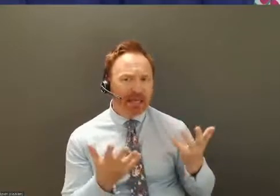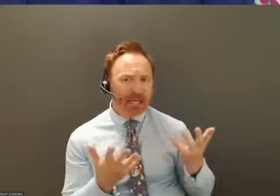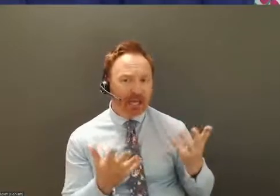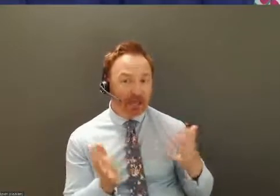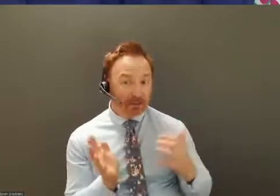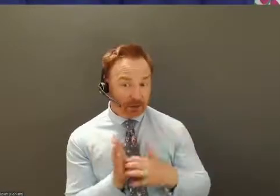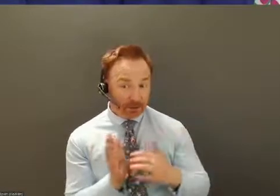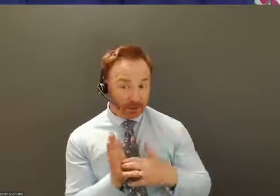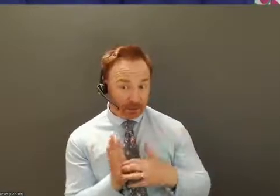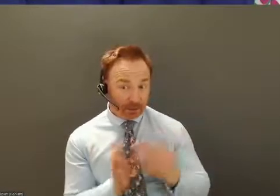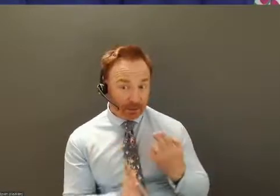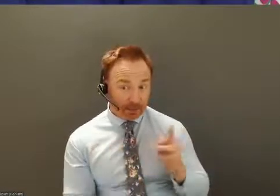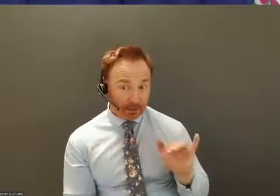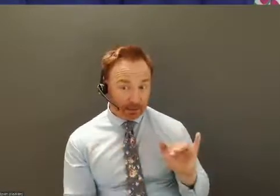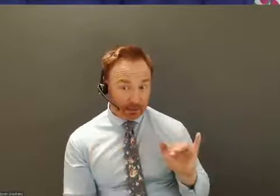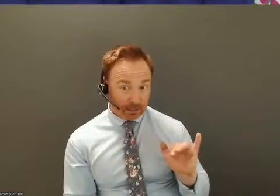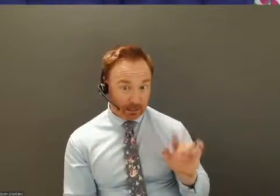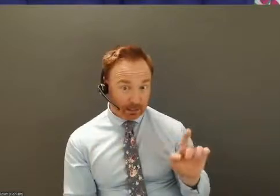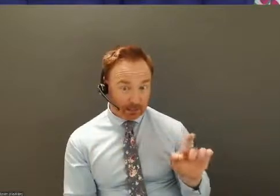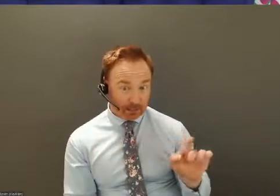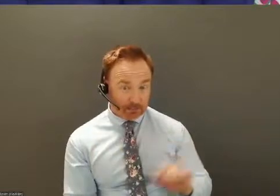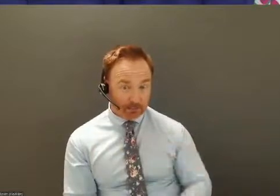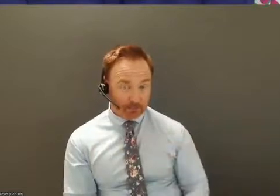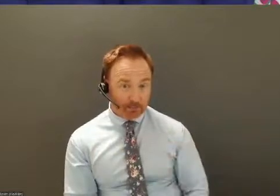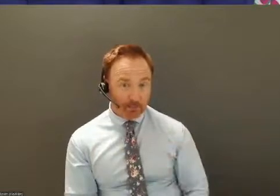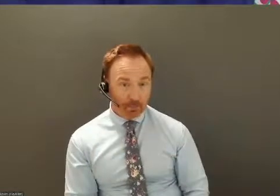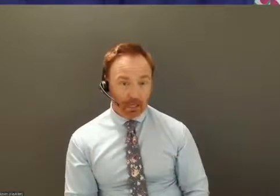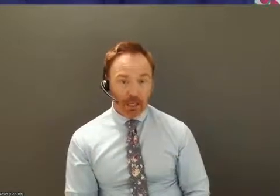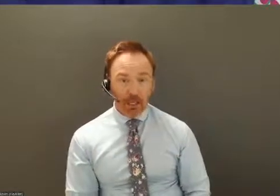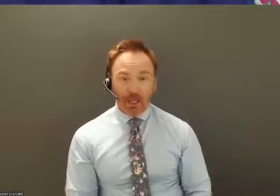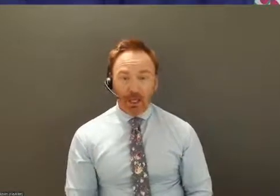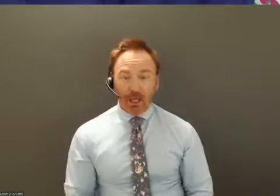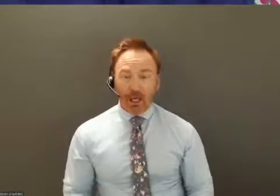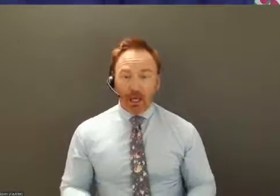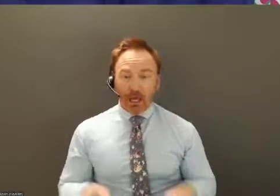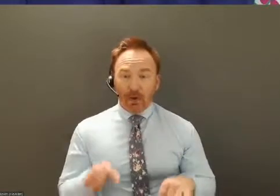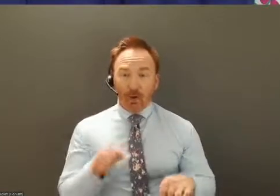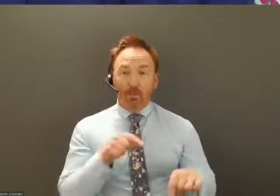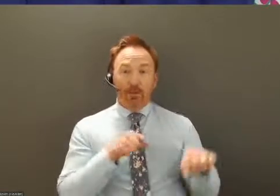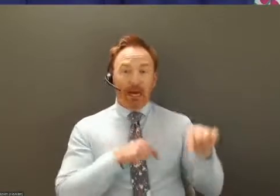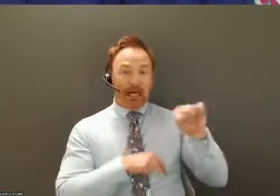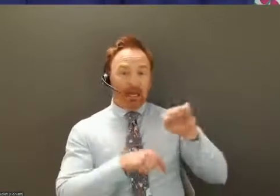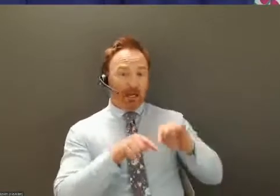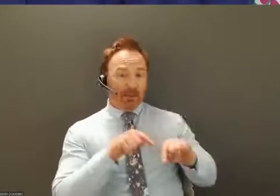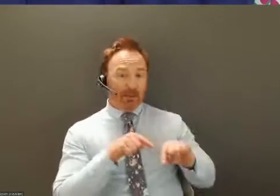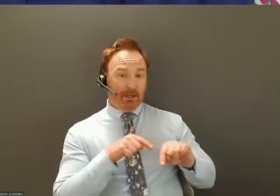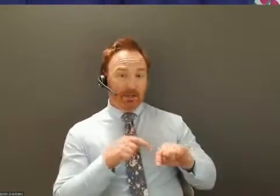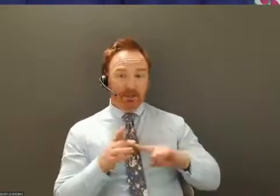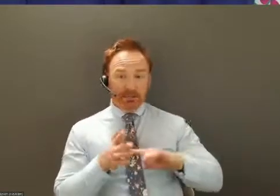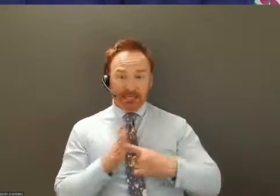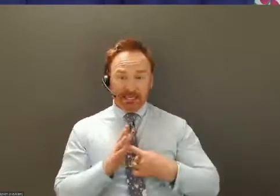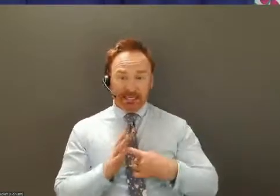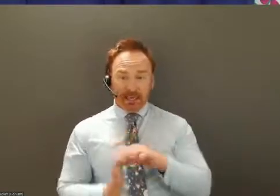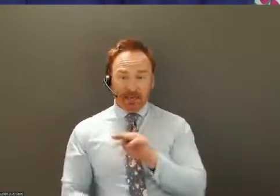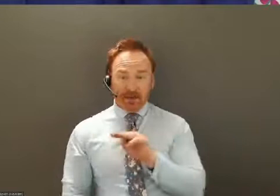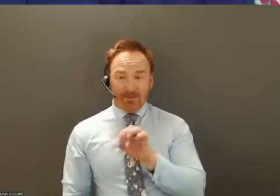arrived making sure they have the information they need and assuring self-isolation